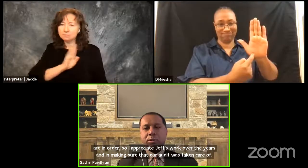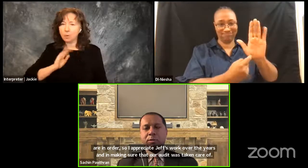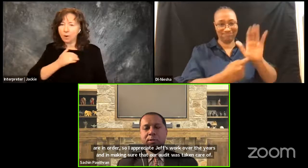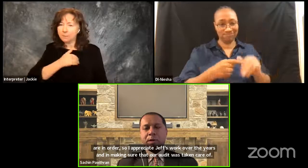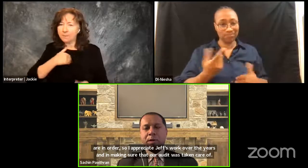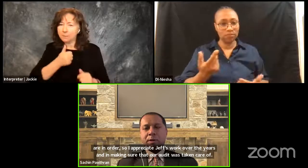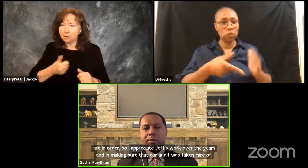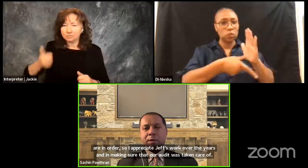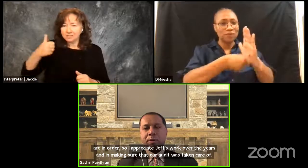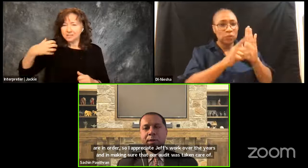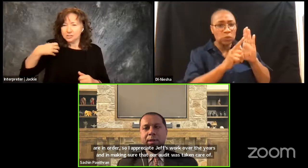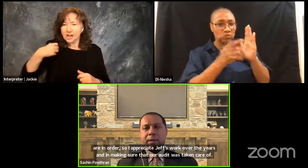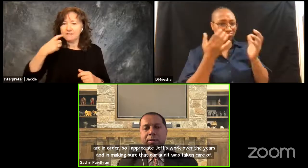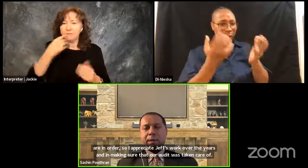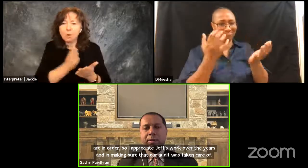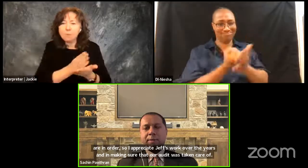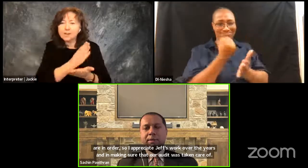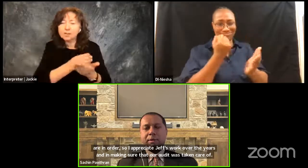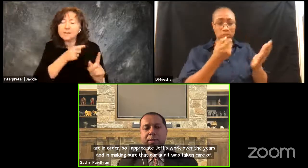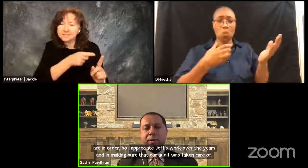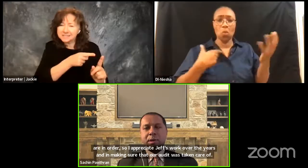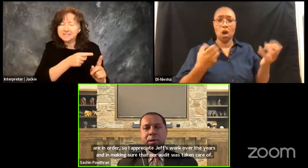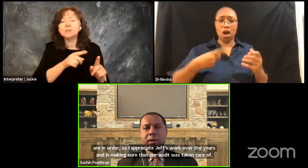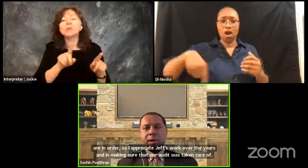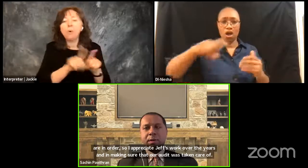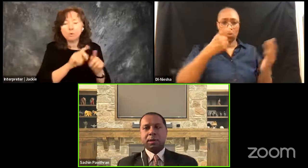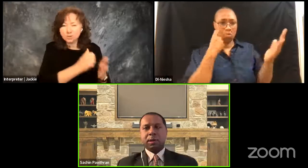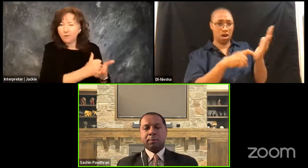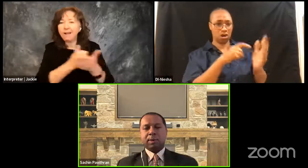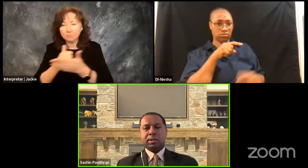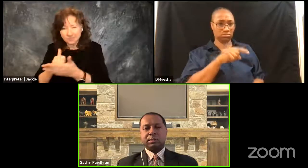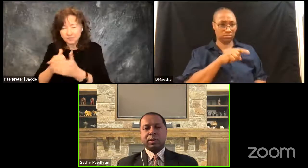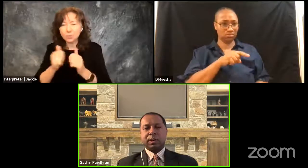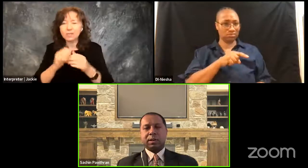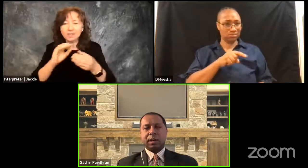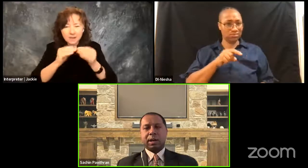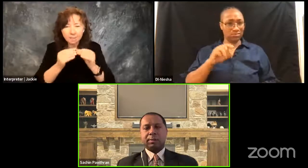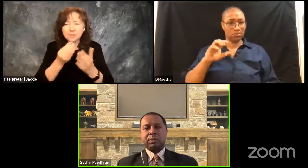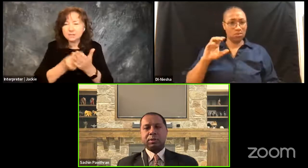also gives us direction on budget related items.